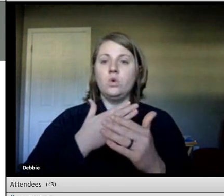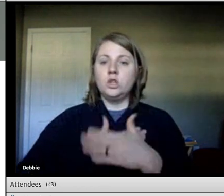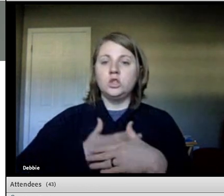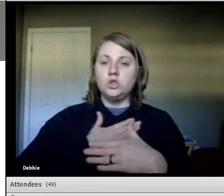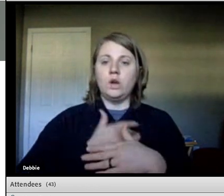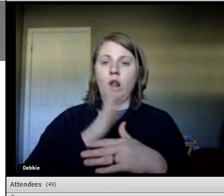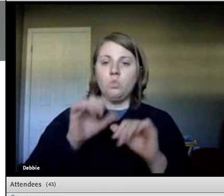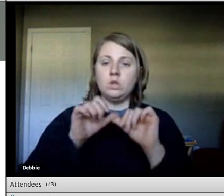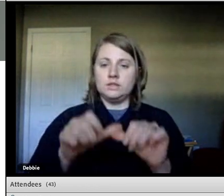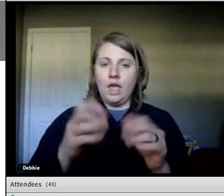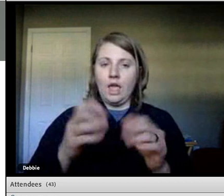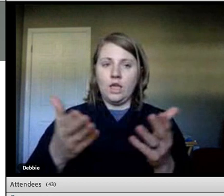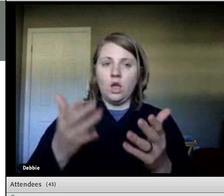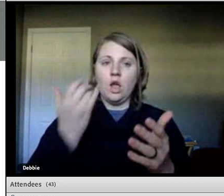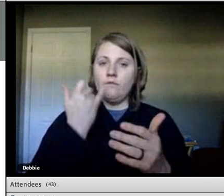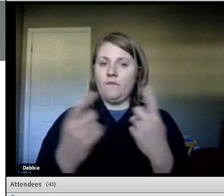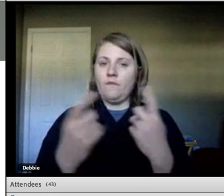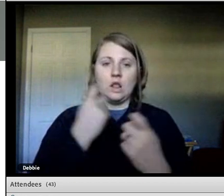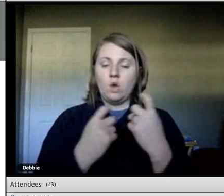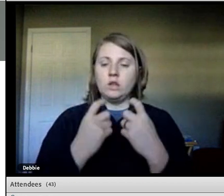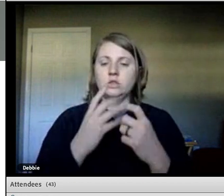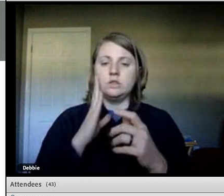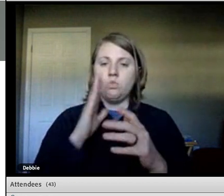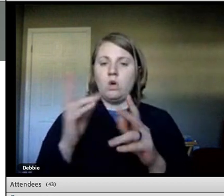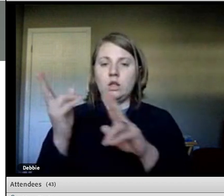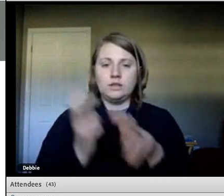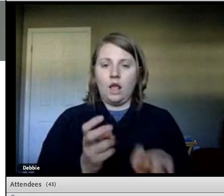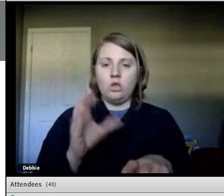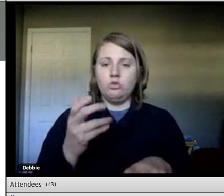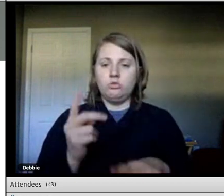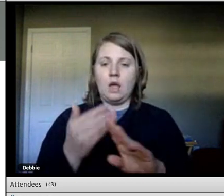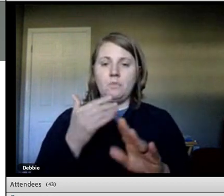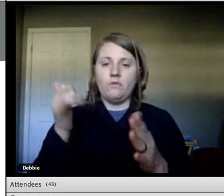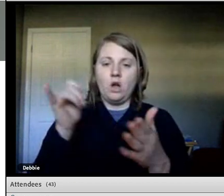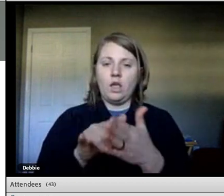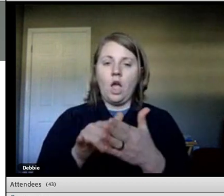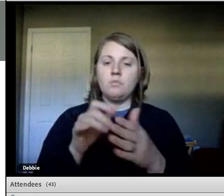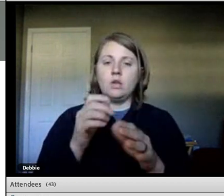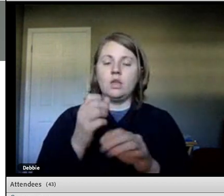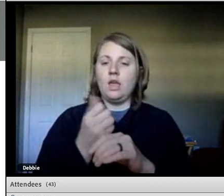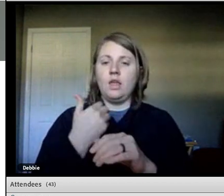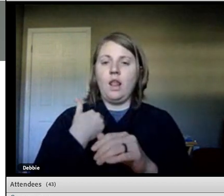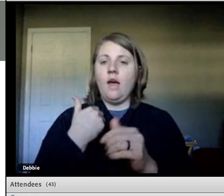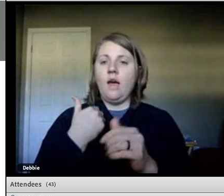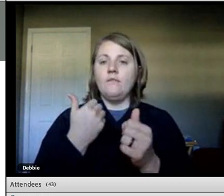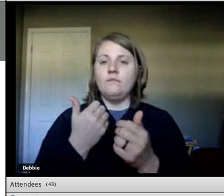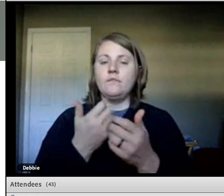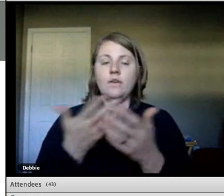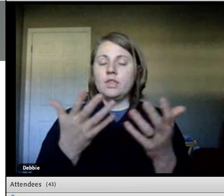so I can get everything. I hope you guys found this session beneficiary and that you learned about a couple new resources.